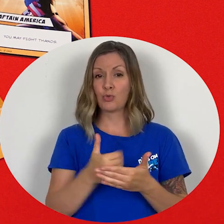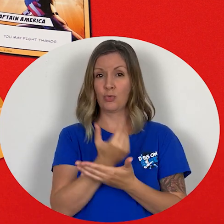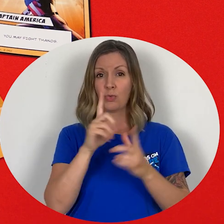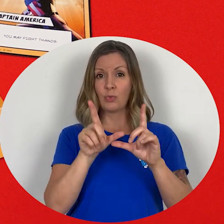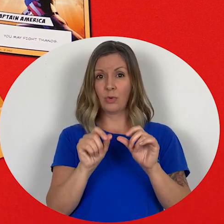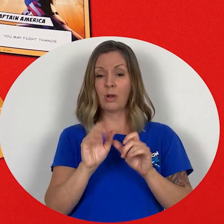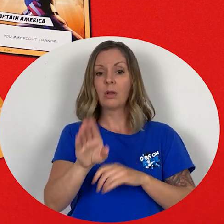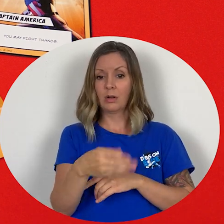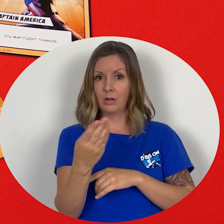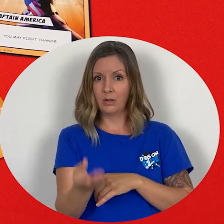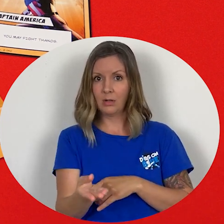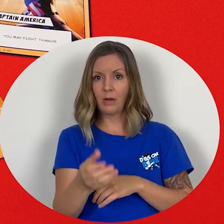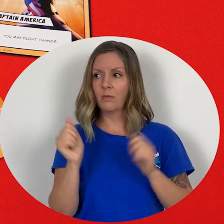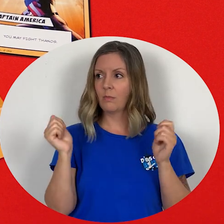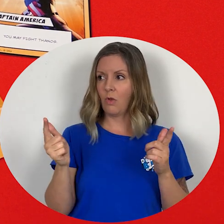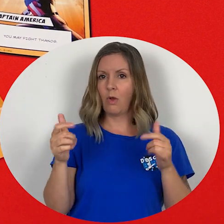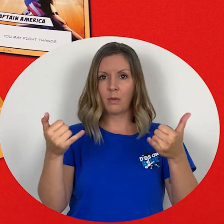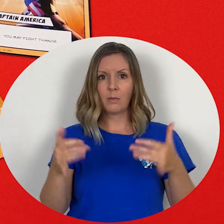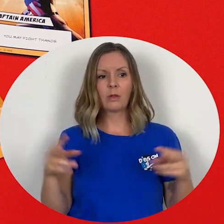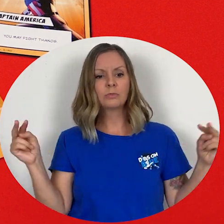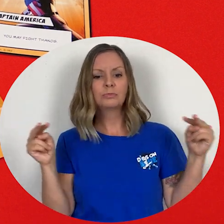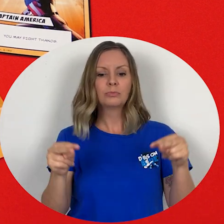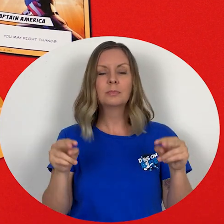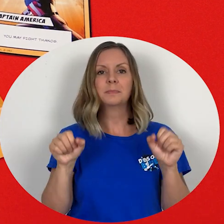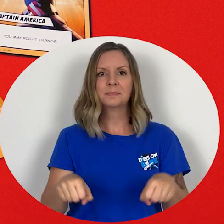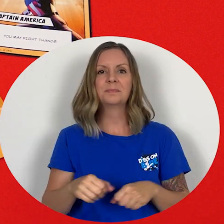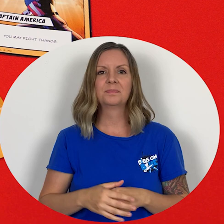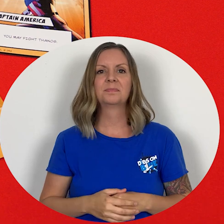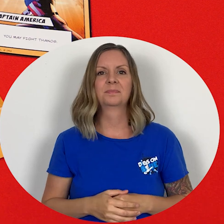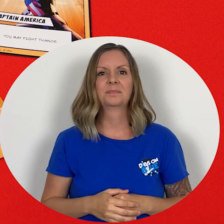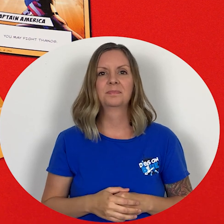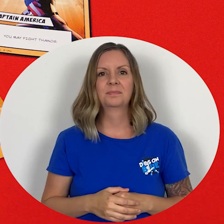and it’s important that everyone can see what has been played, so make sure as you